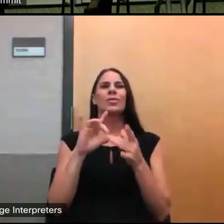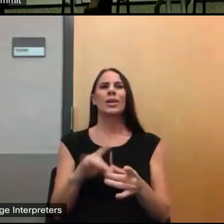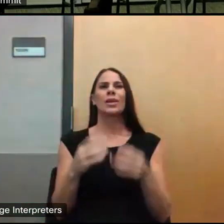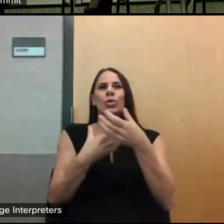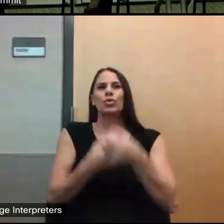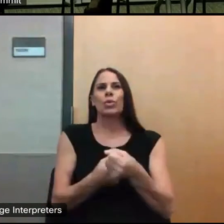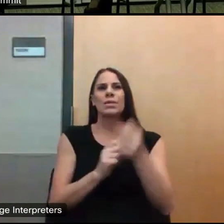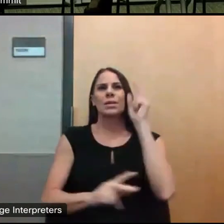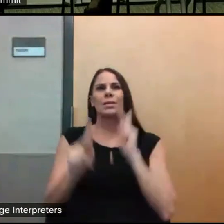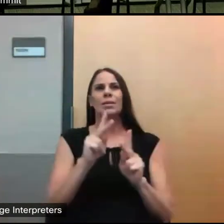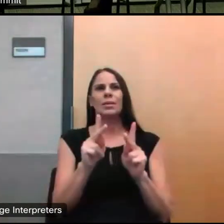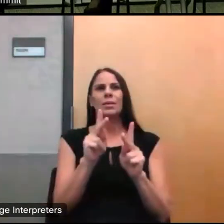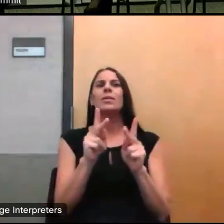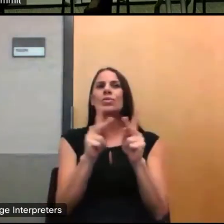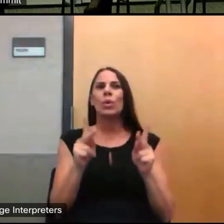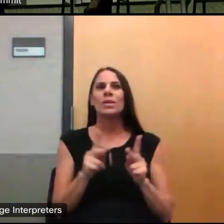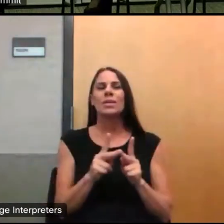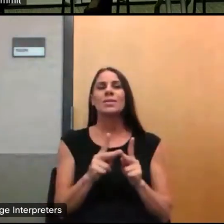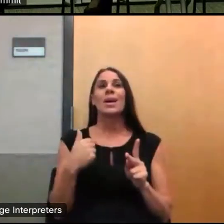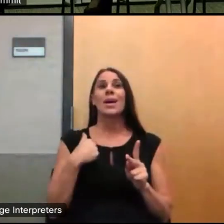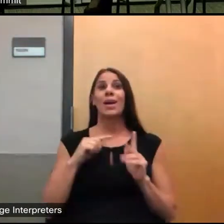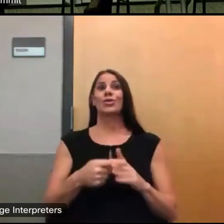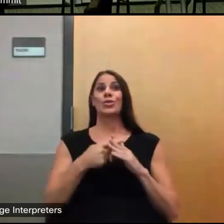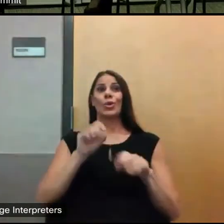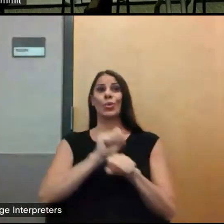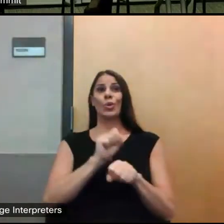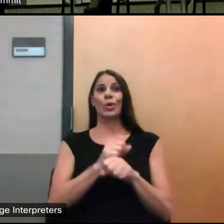doing next, I started out working for the Astros. So I've had a very random, uh, very